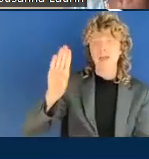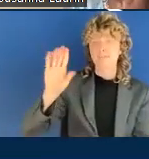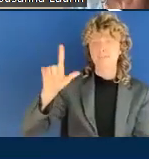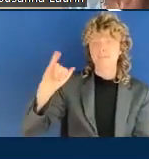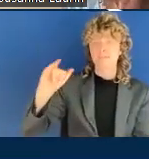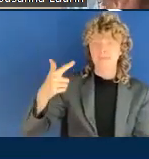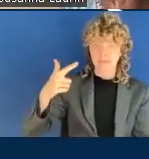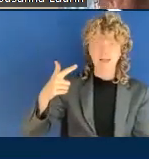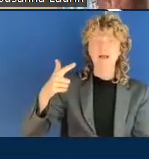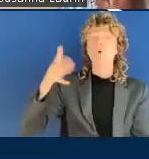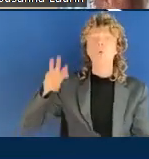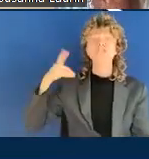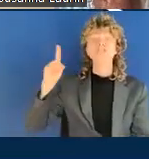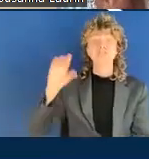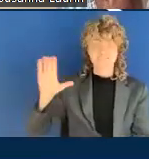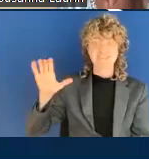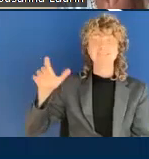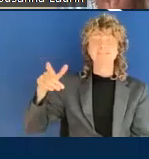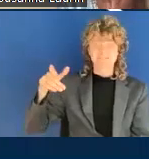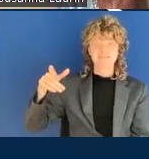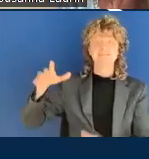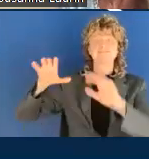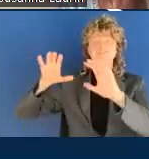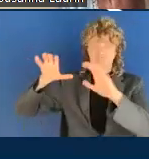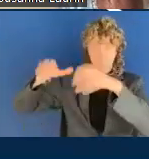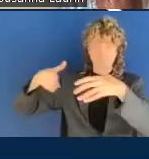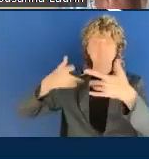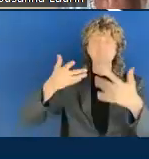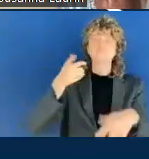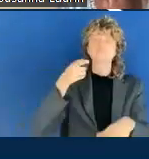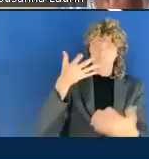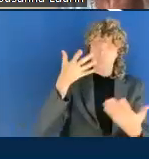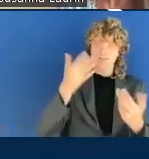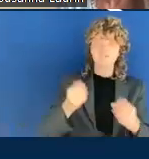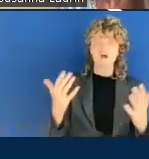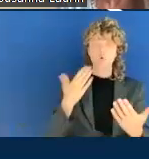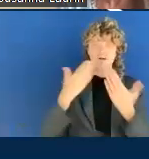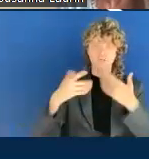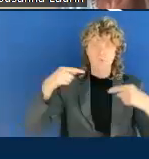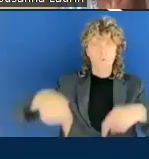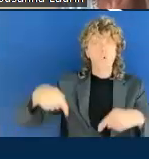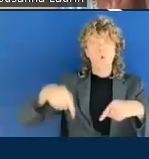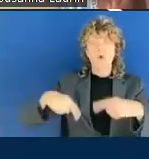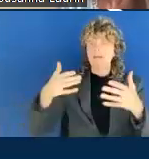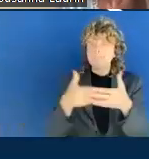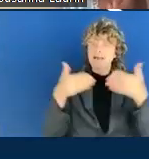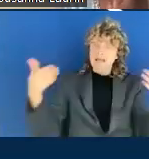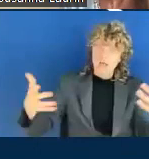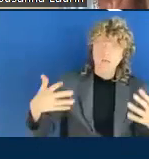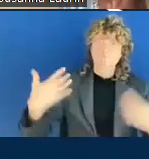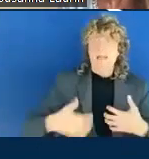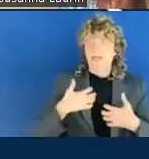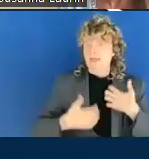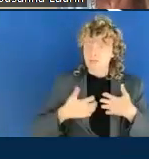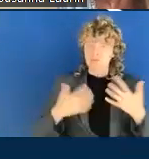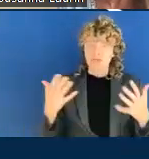one of the biggest and/or most interesting conferences and it has been postponed and